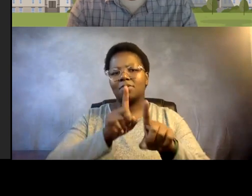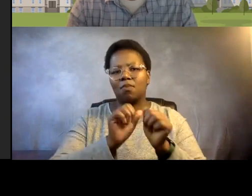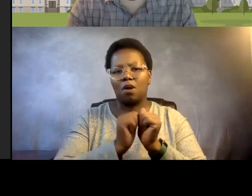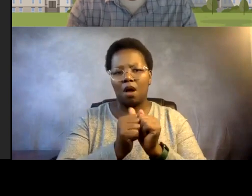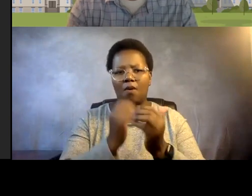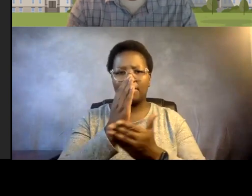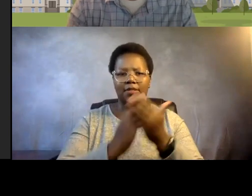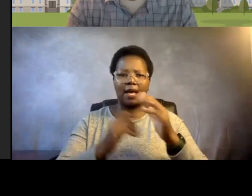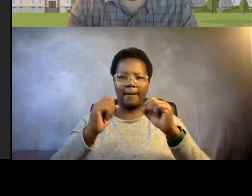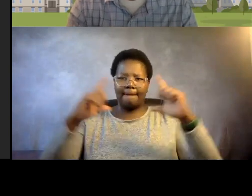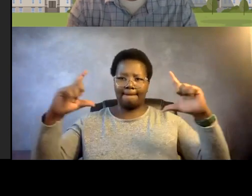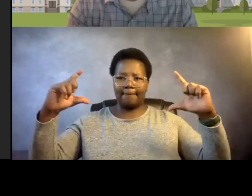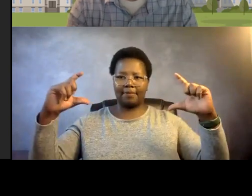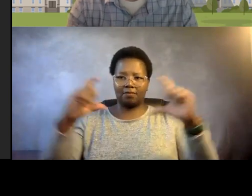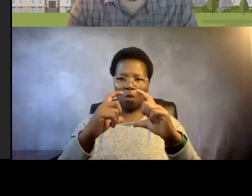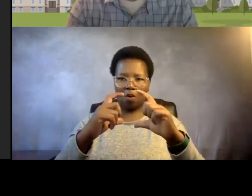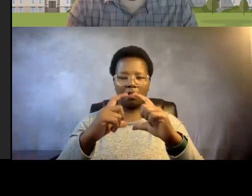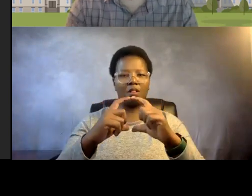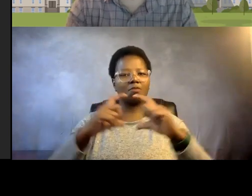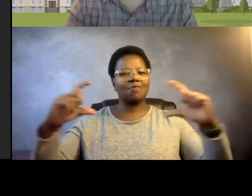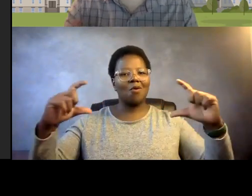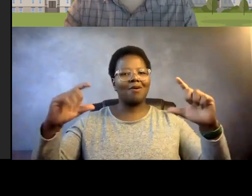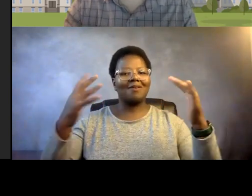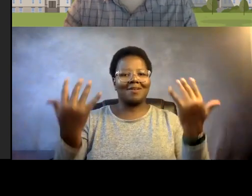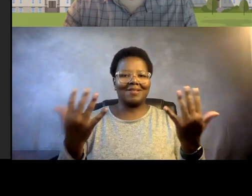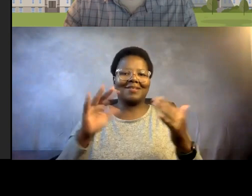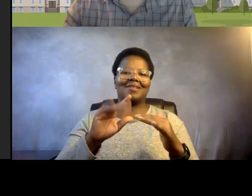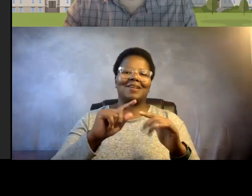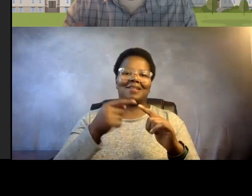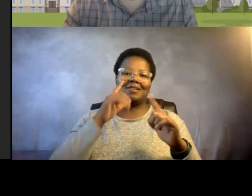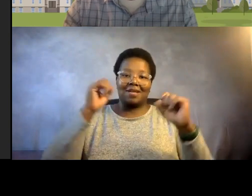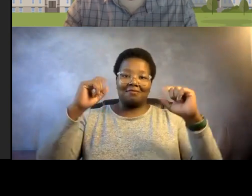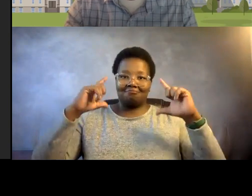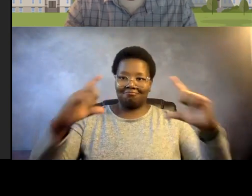can trigger different responsive views. Zooming the page for somebody that has low vision can